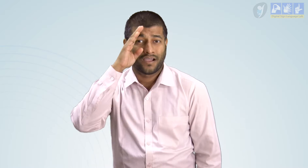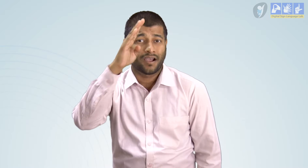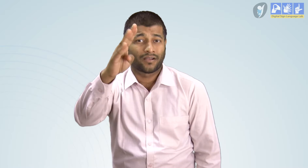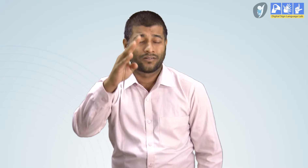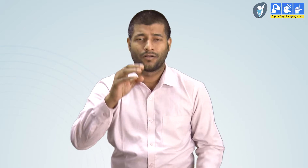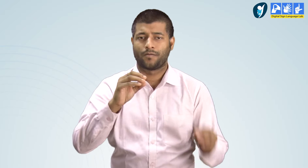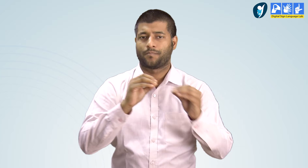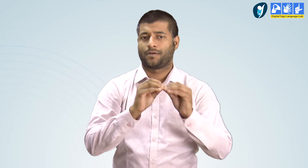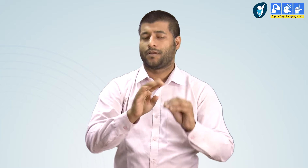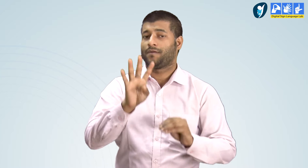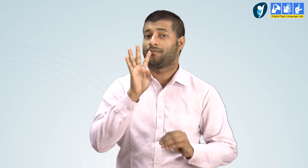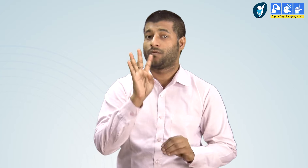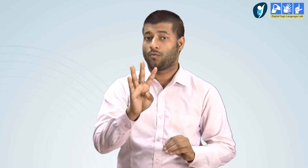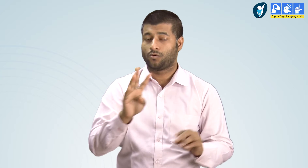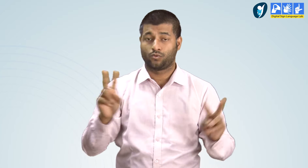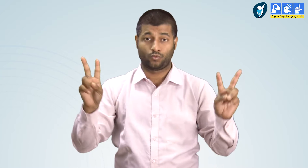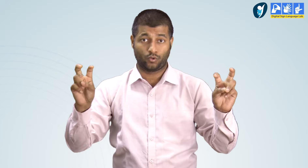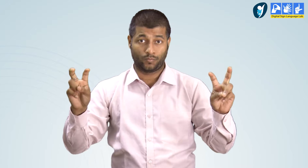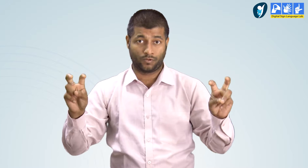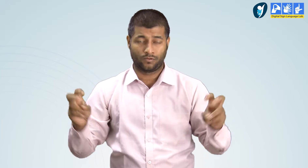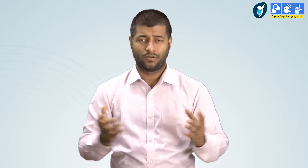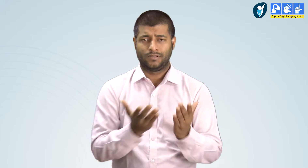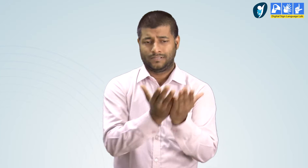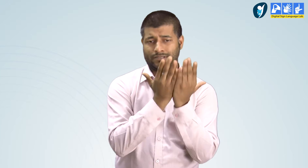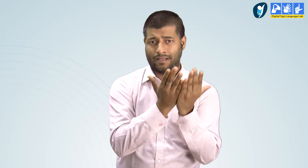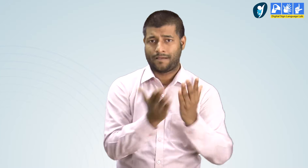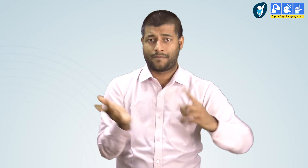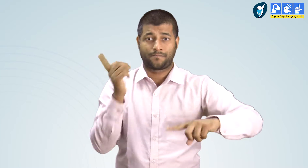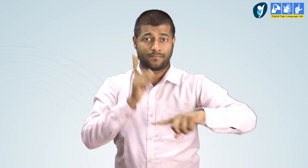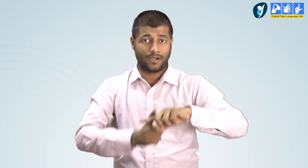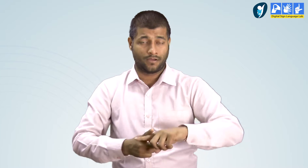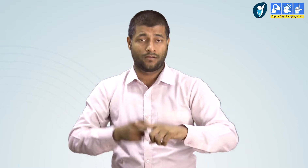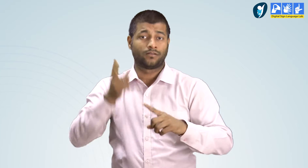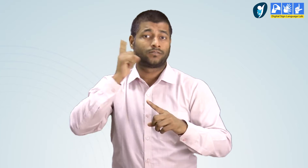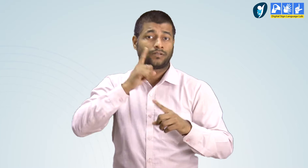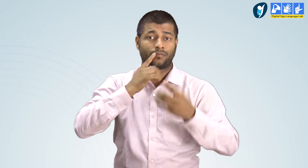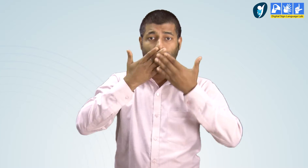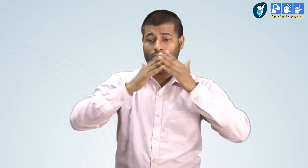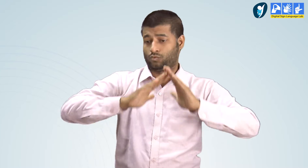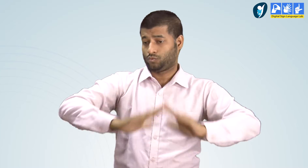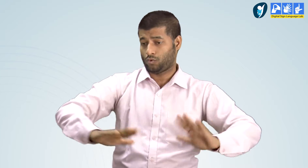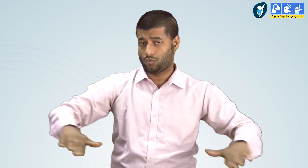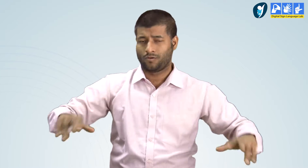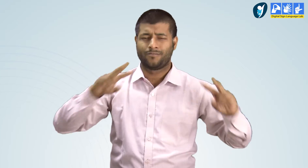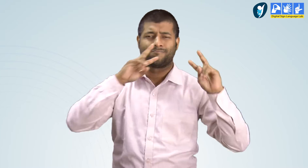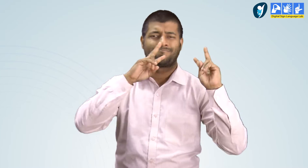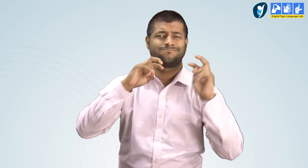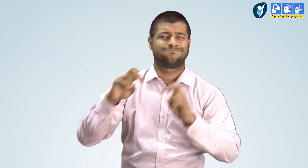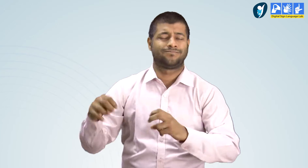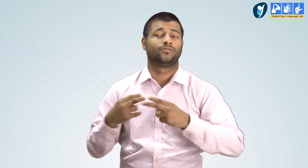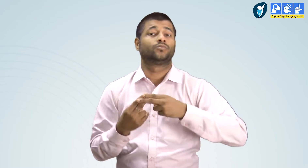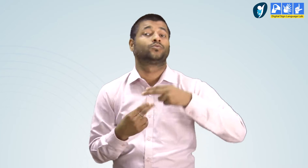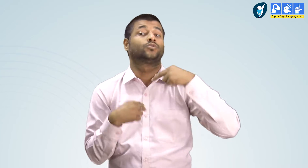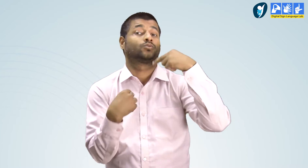Hello Research Brief 4: Reading and Deaf Children.